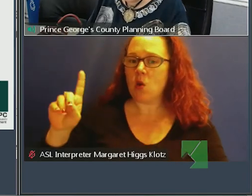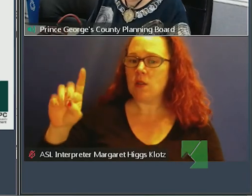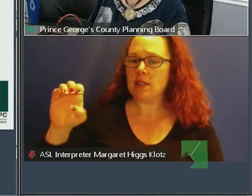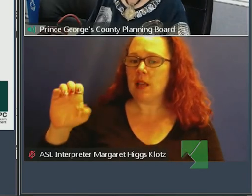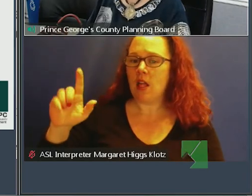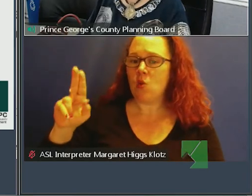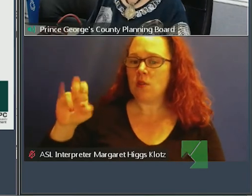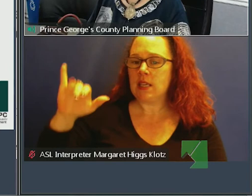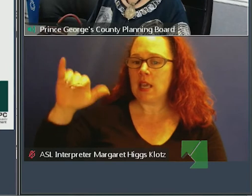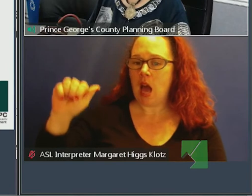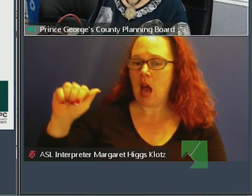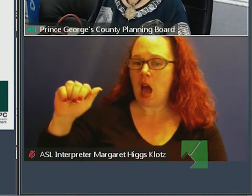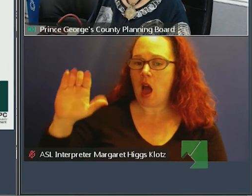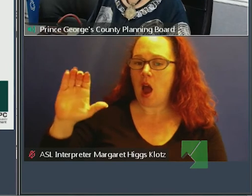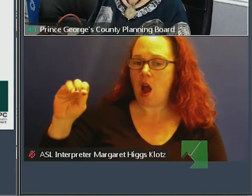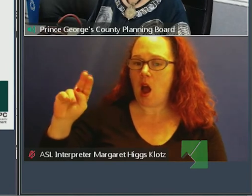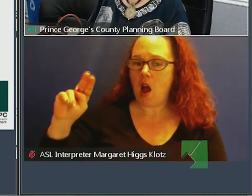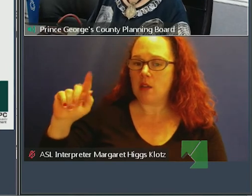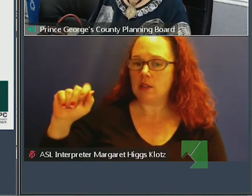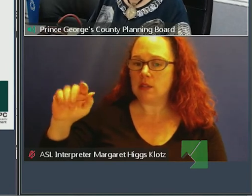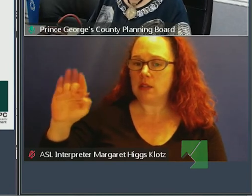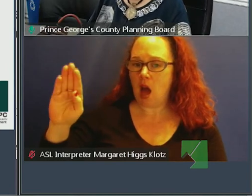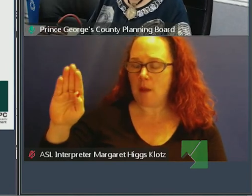I think she's on here too. Hi. Yes.